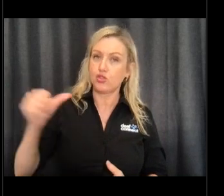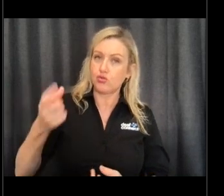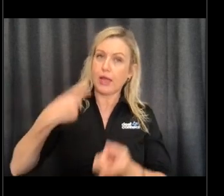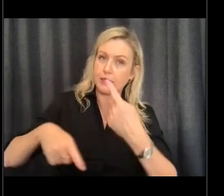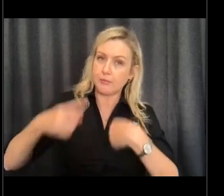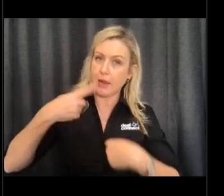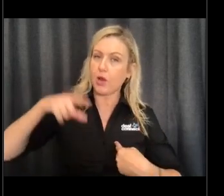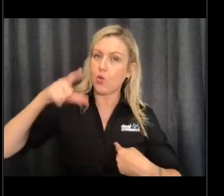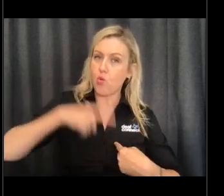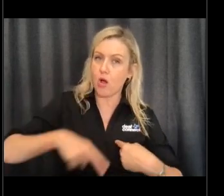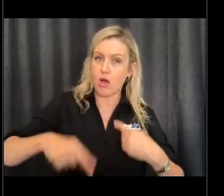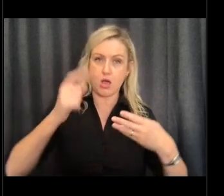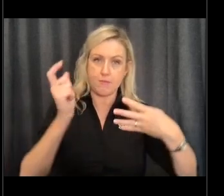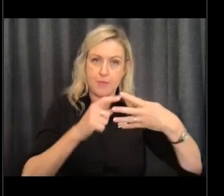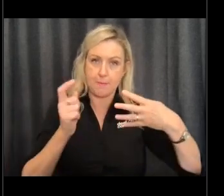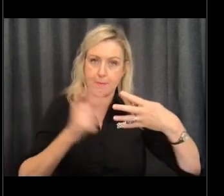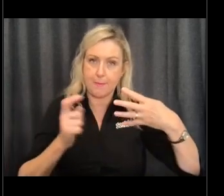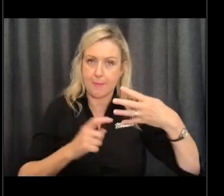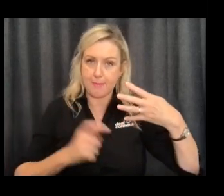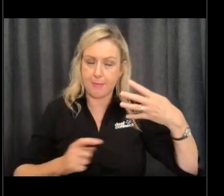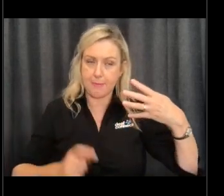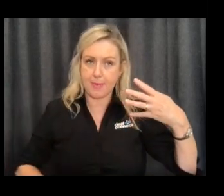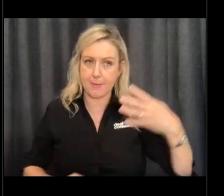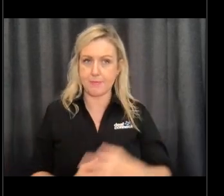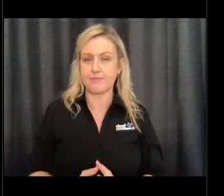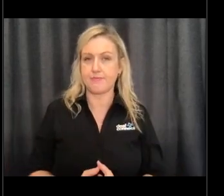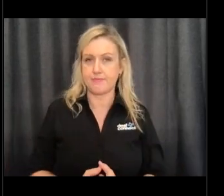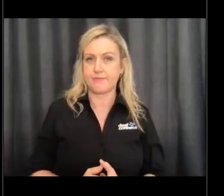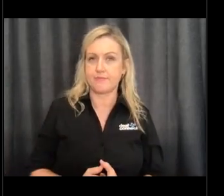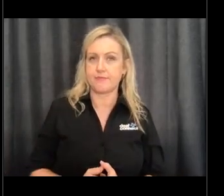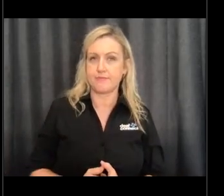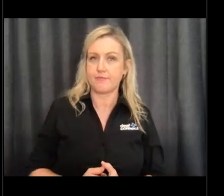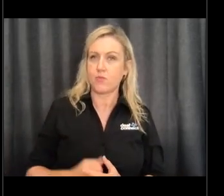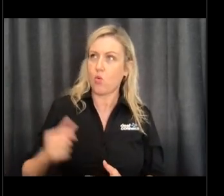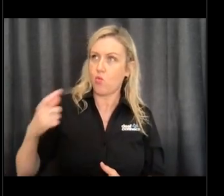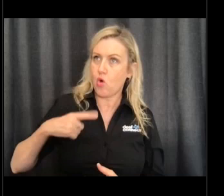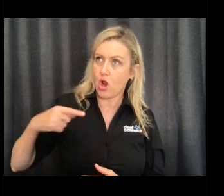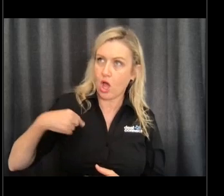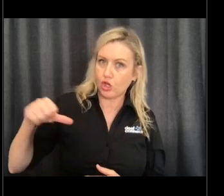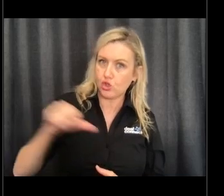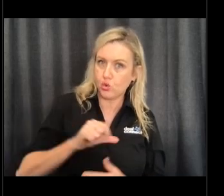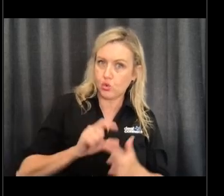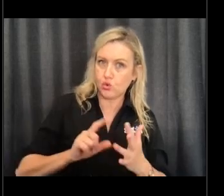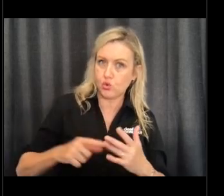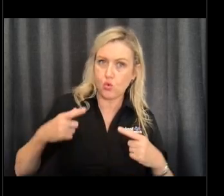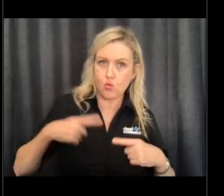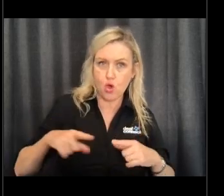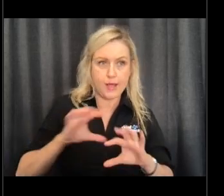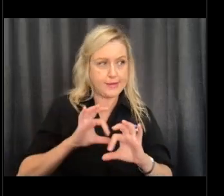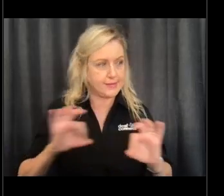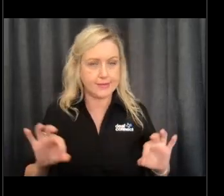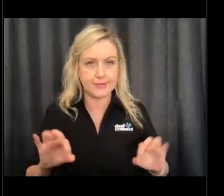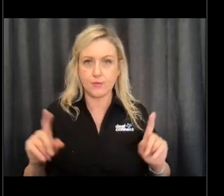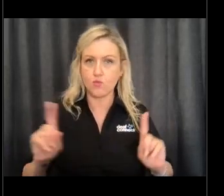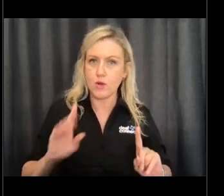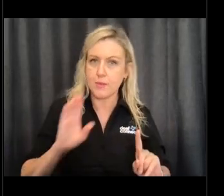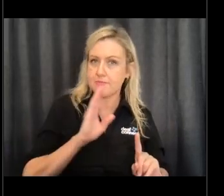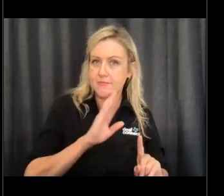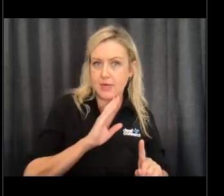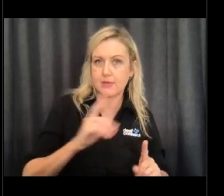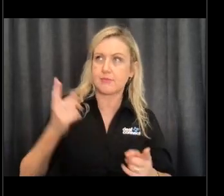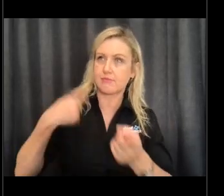maintenance was you say the person should have done or ought to have done and would